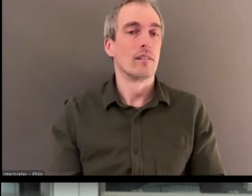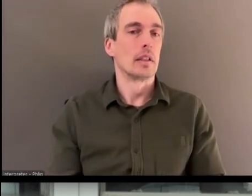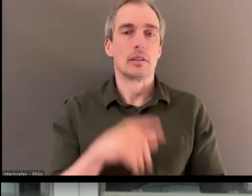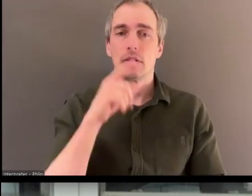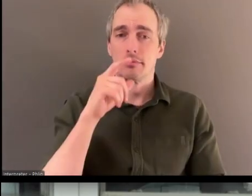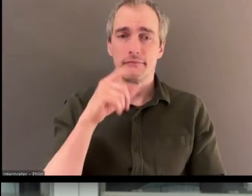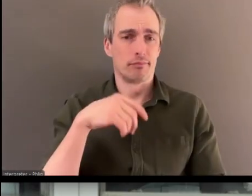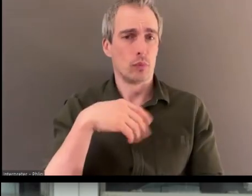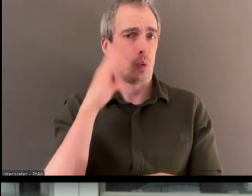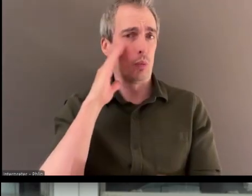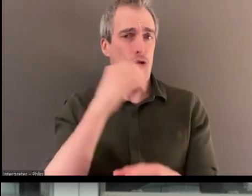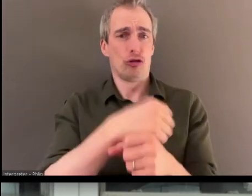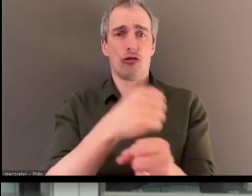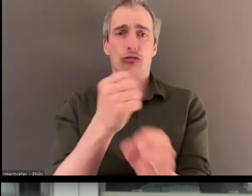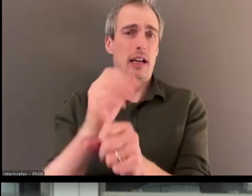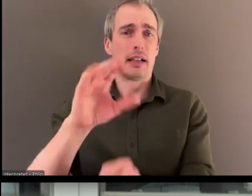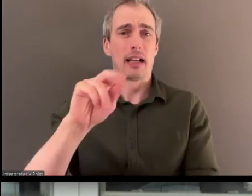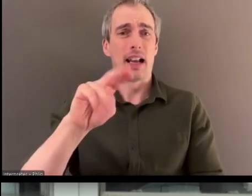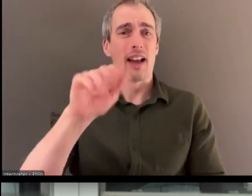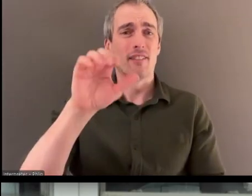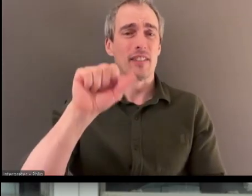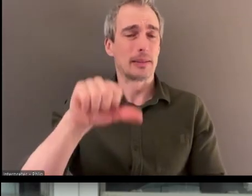So that's what we're working on with that.